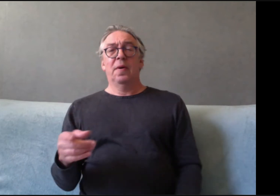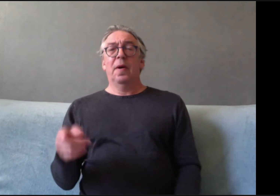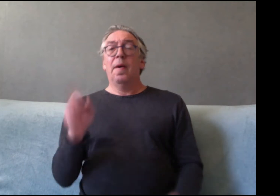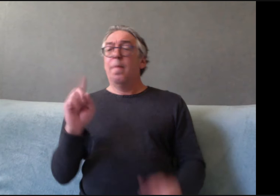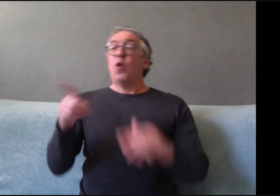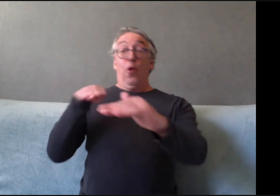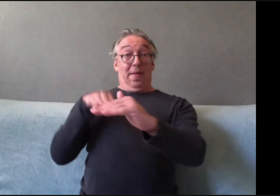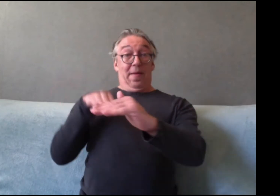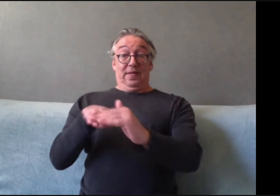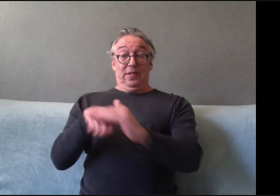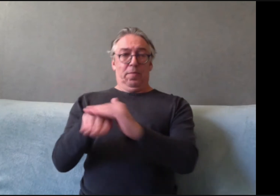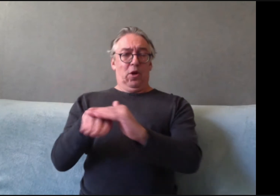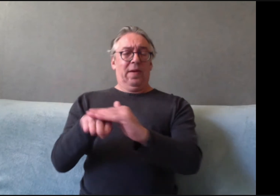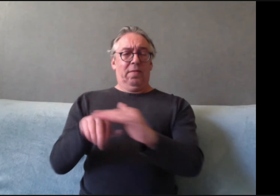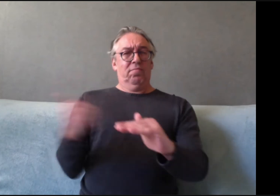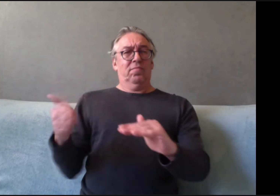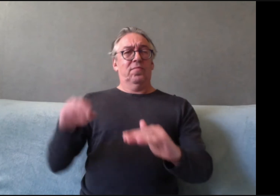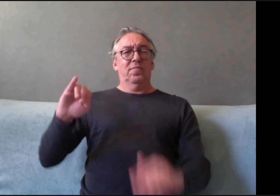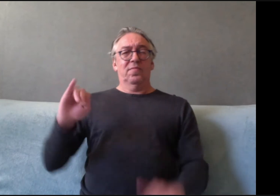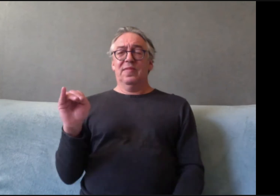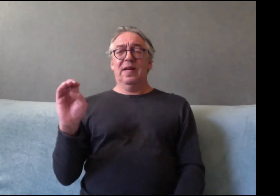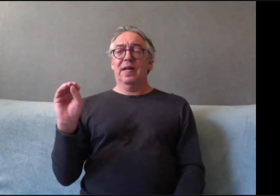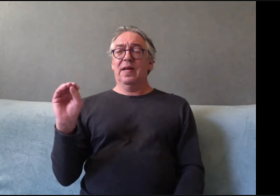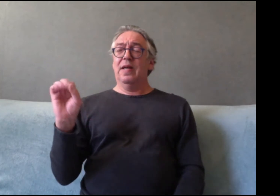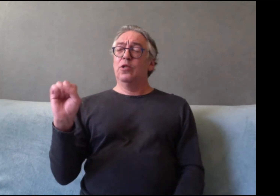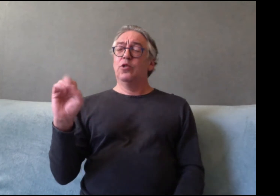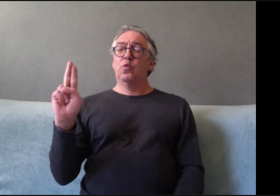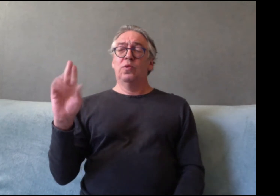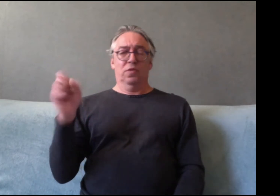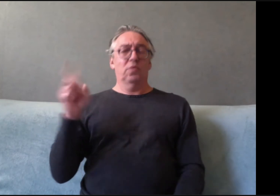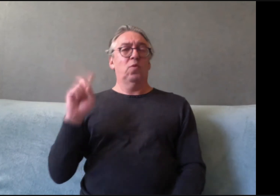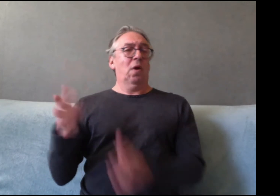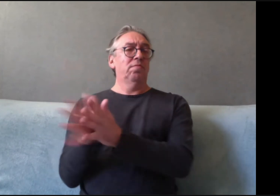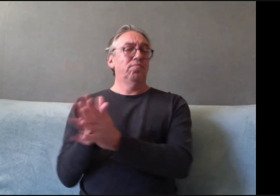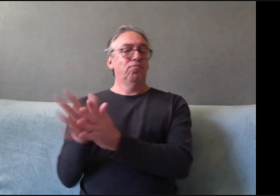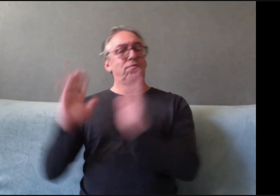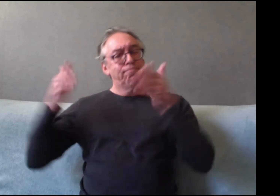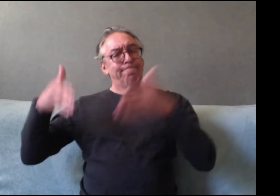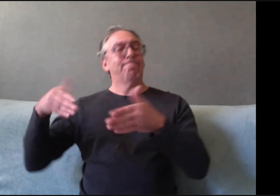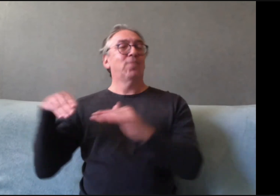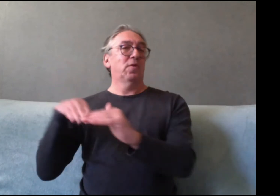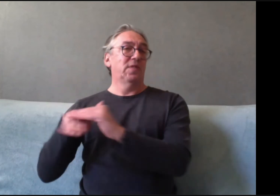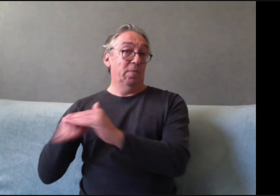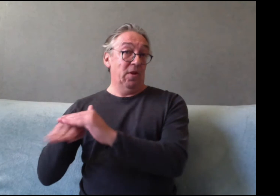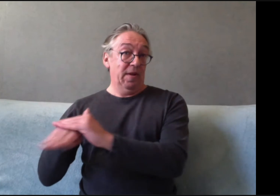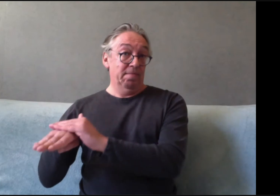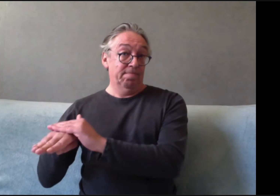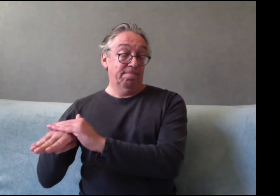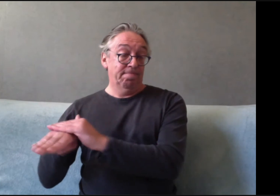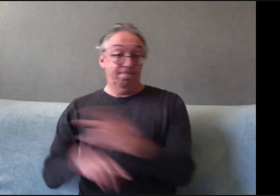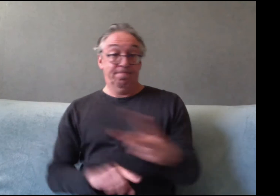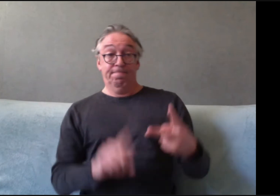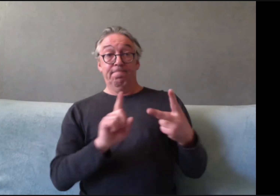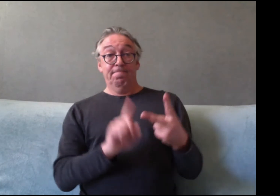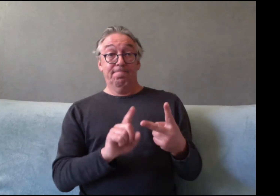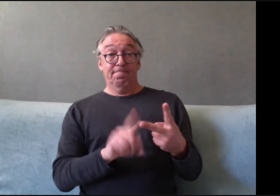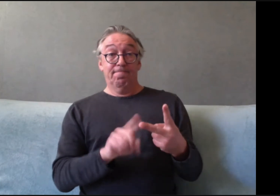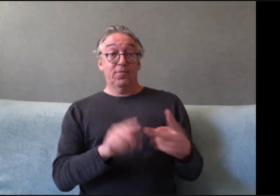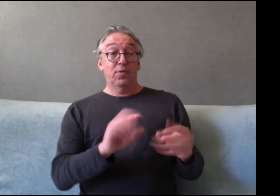We're also denouncing the situation in institutions or residential centres.